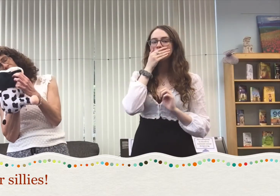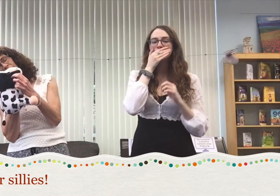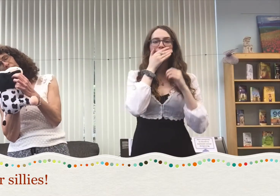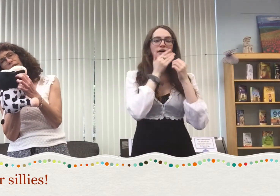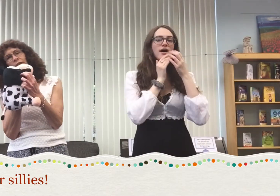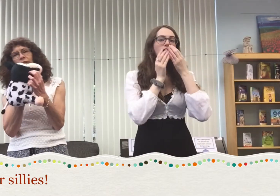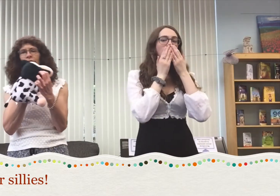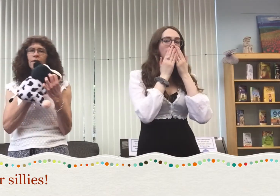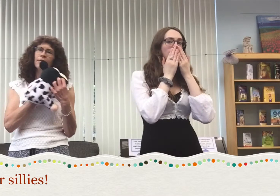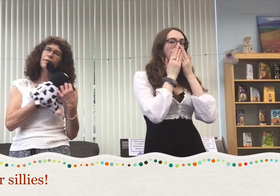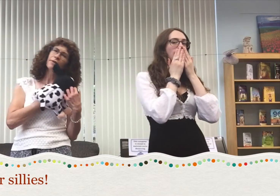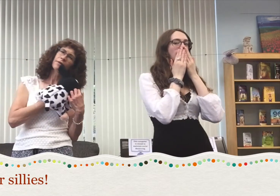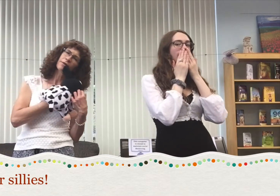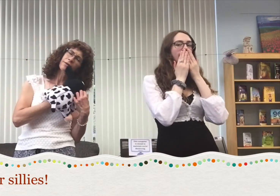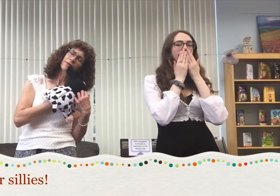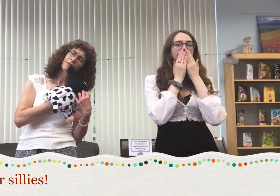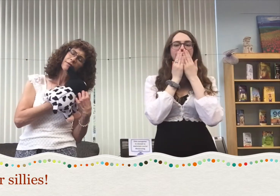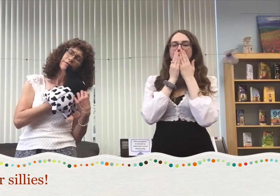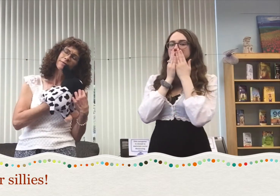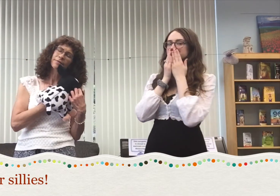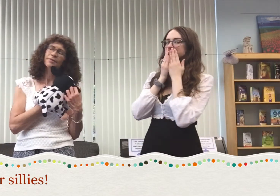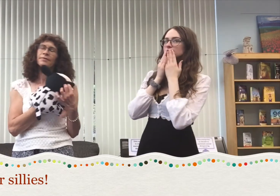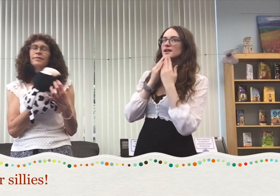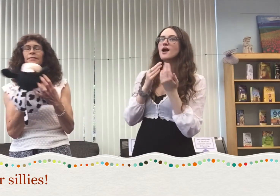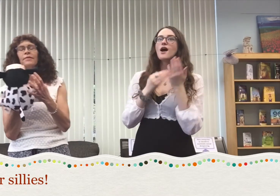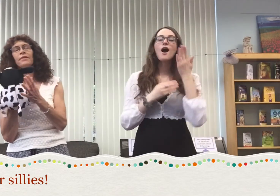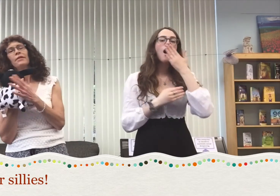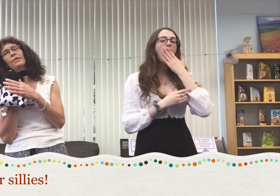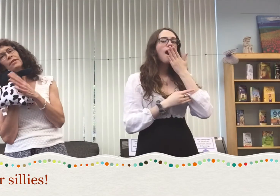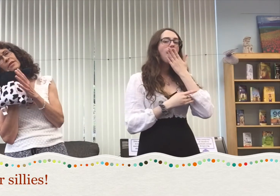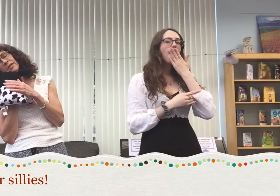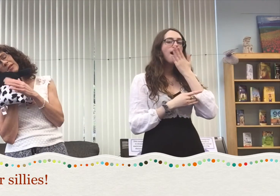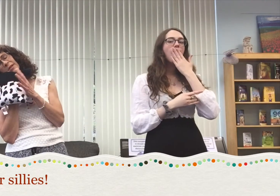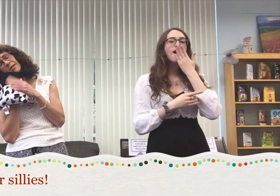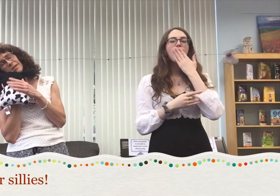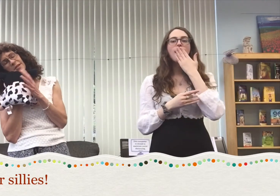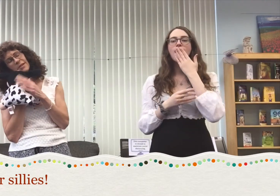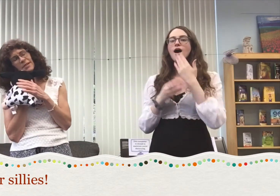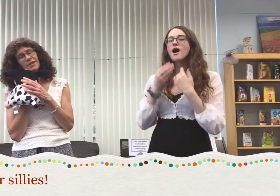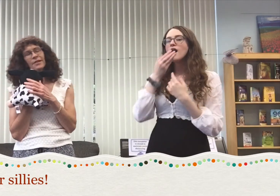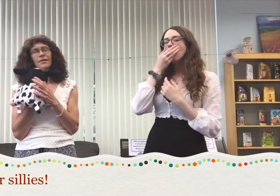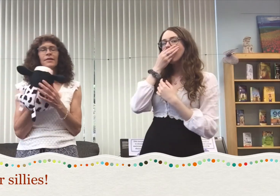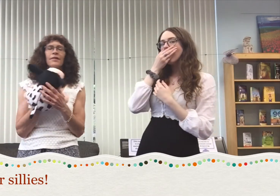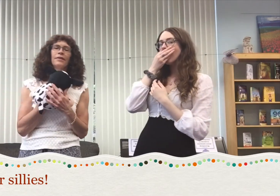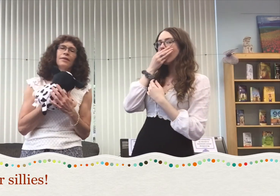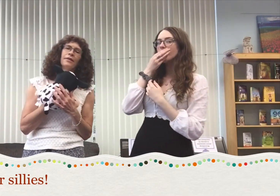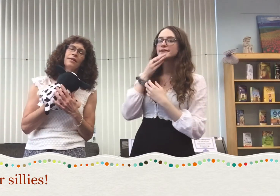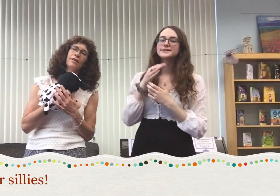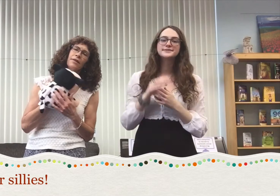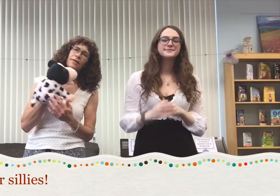yawn, yawn, yawn my sleepies out, yawn, yawn, yawn my sleepies out [yawns]